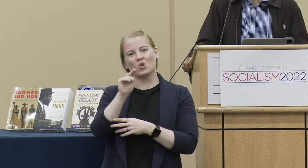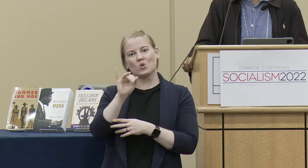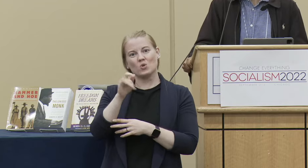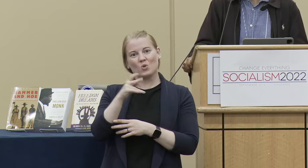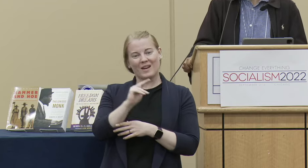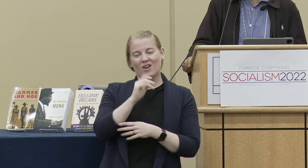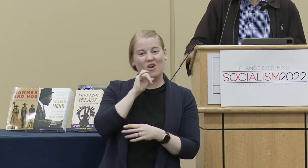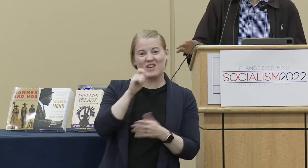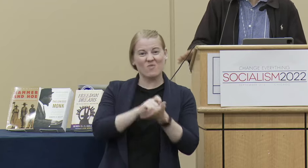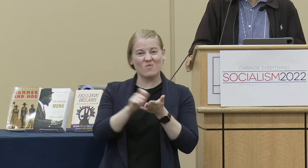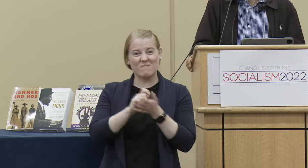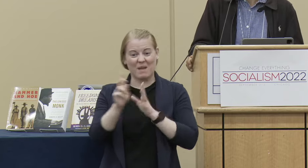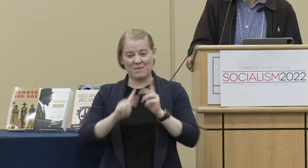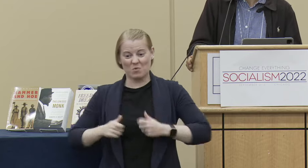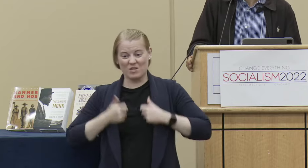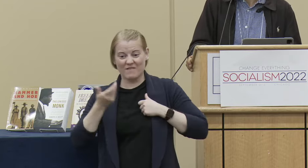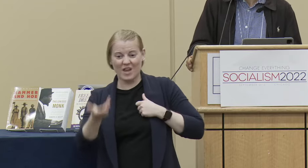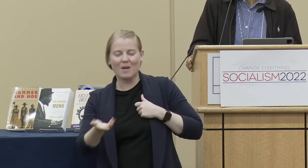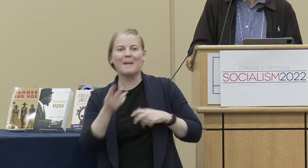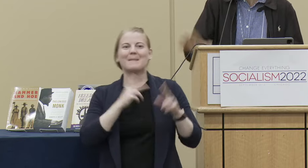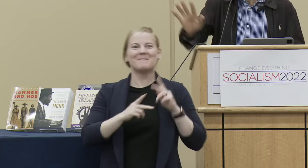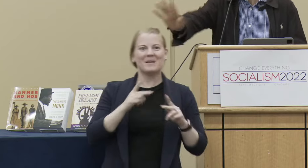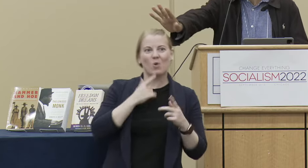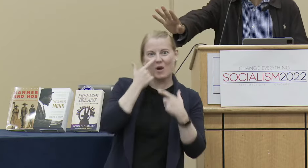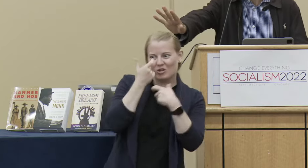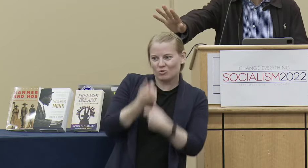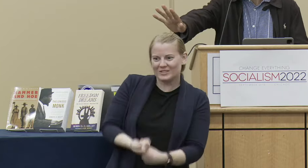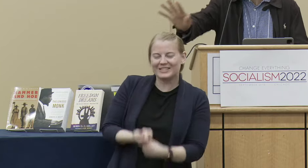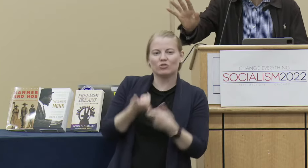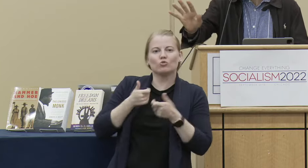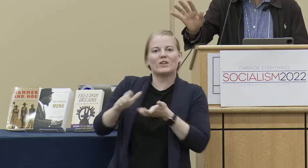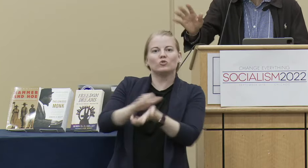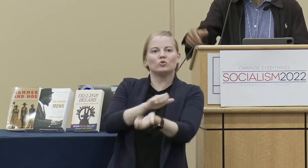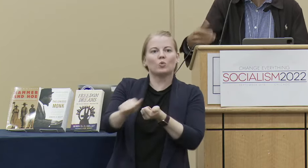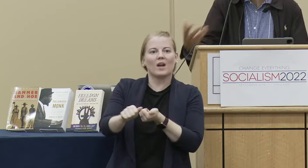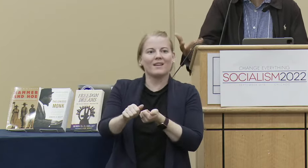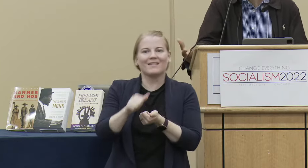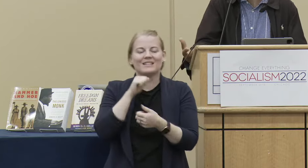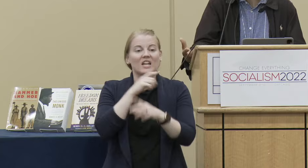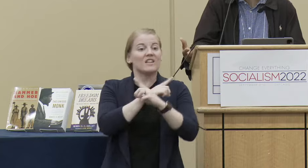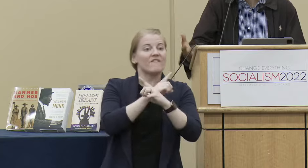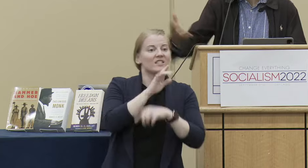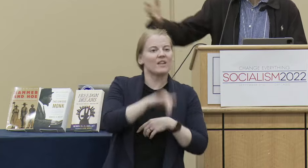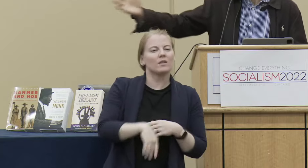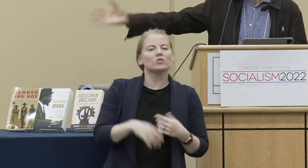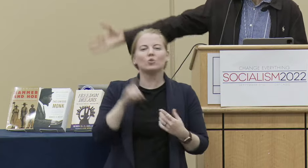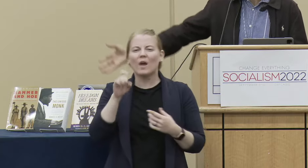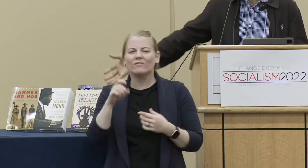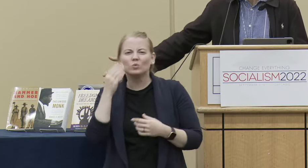people inside the Soviet Union. They were written by people who have an interest in trying to destroy the Soviet Union.